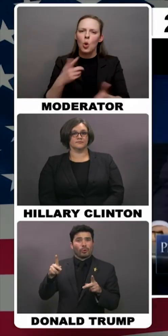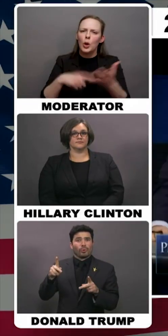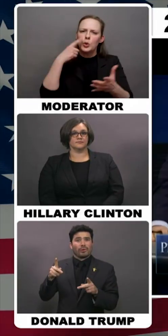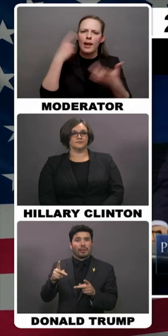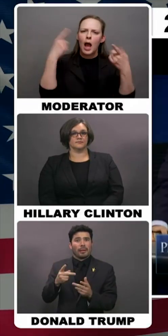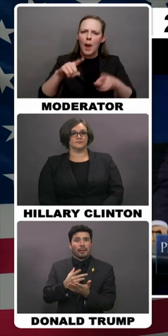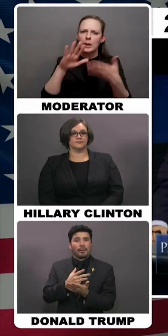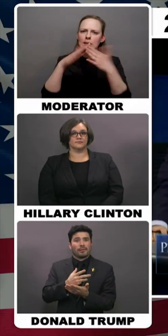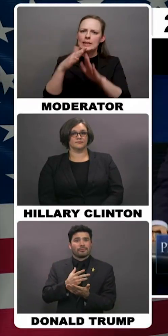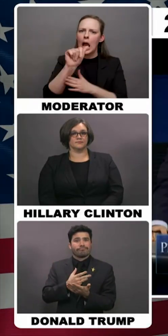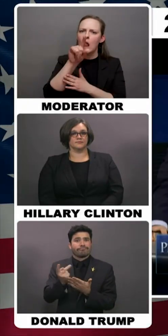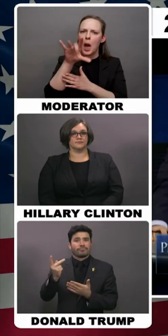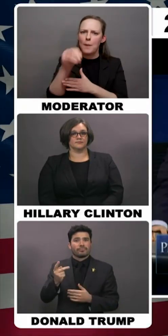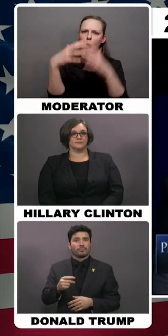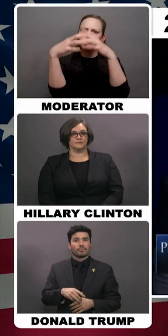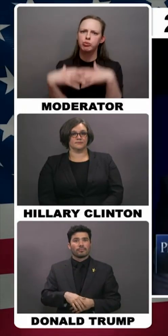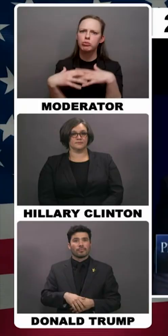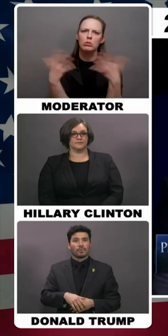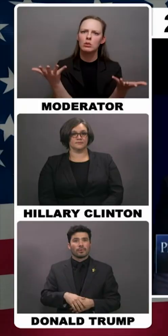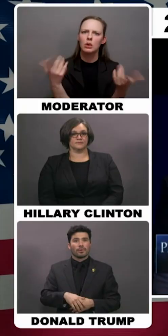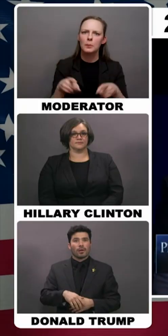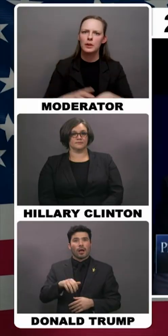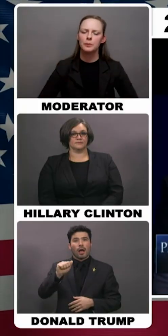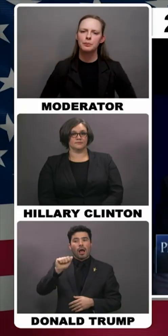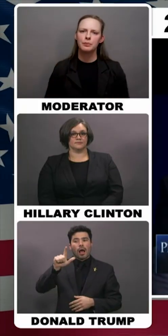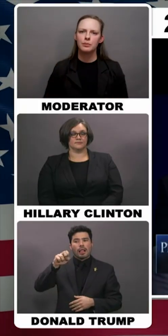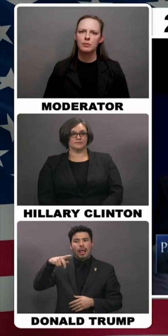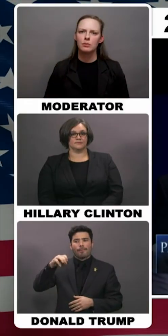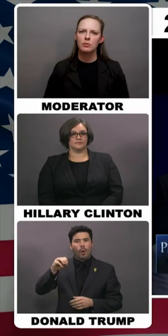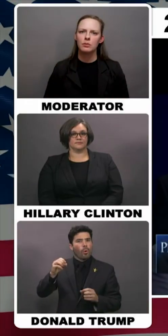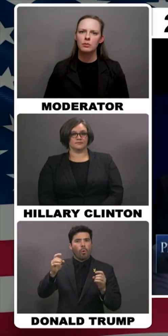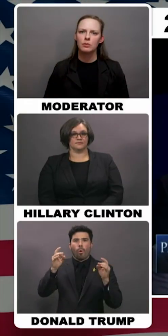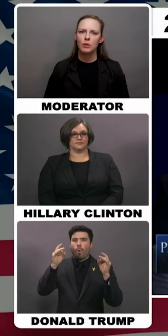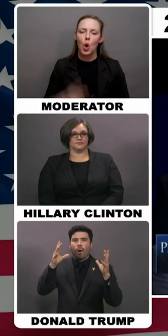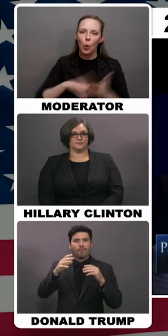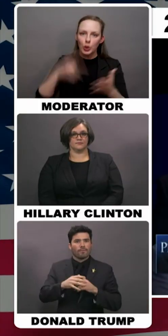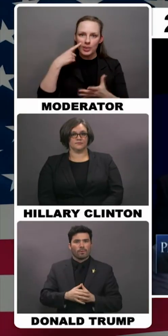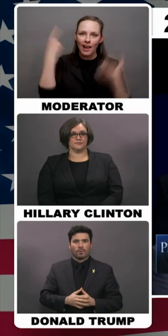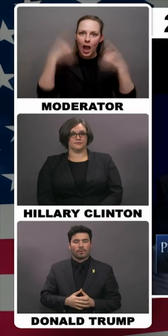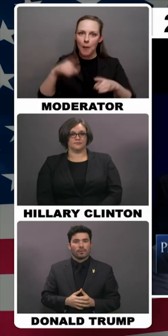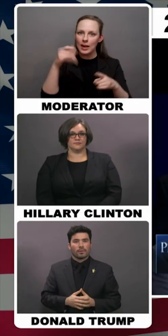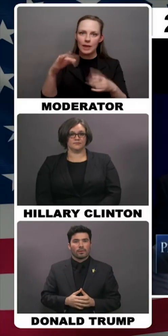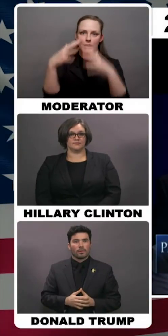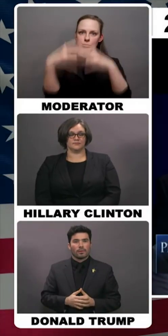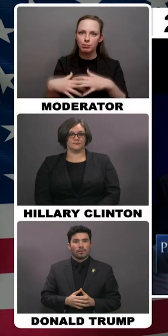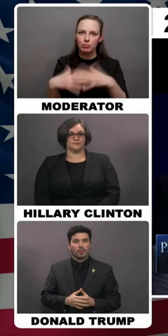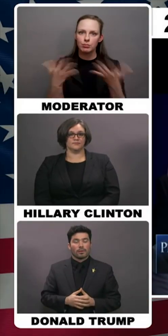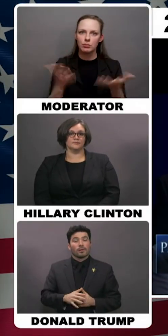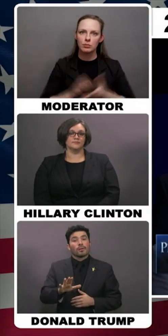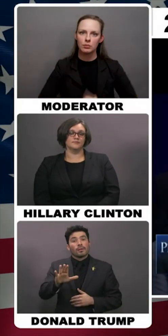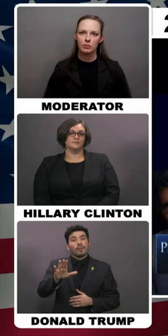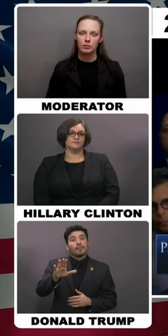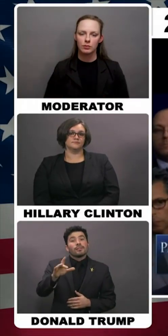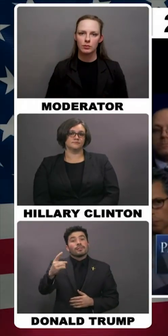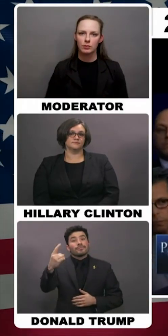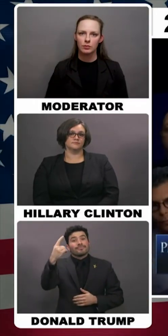I think Aleppo is a disaster. Humanitarian, Do you think will happen if it Falls? I think that it basically has fallen. Okay.